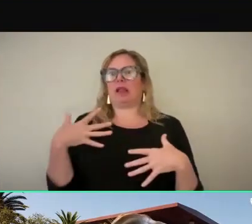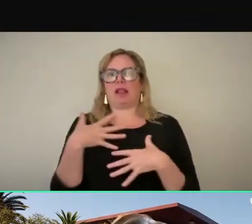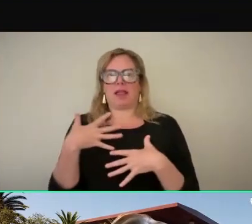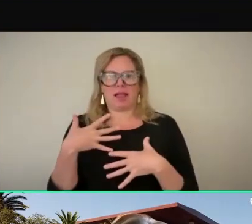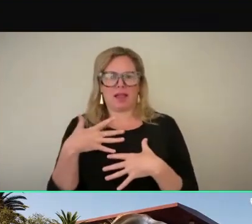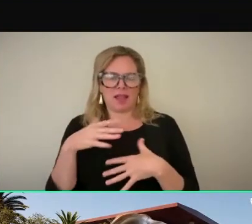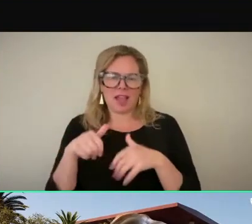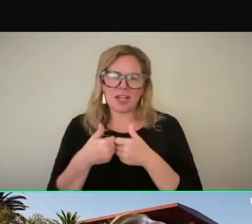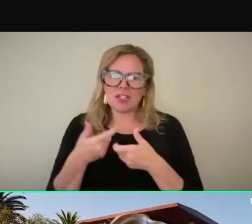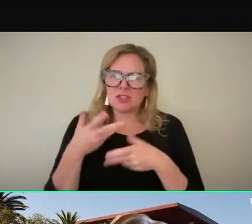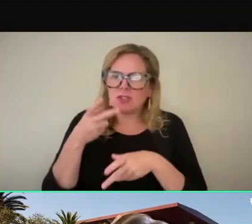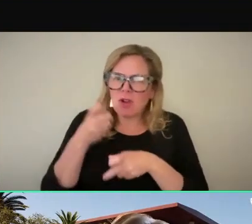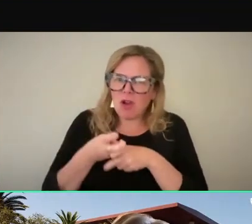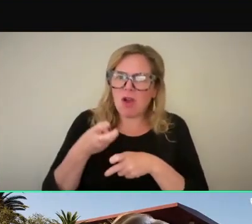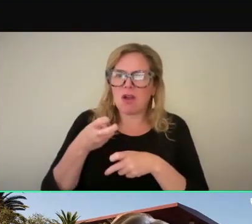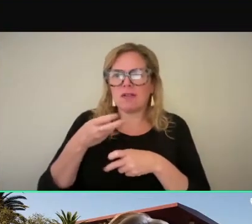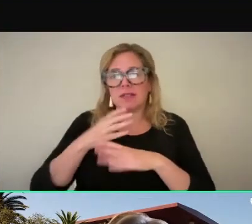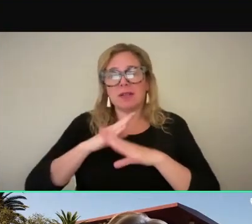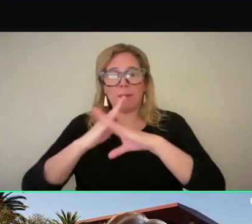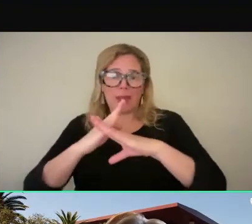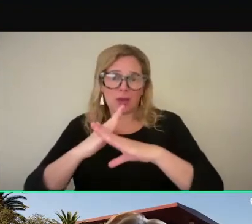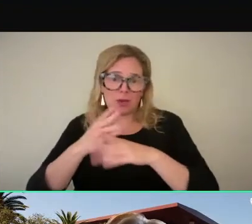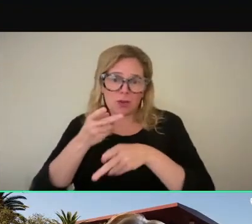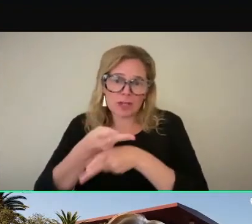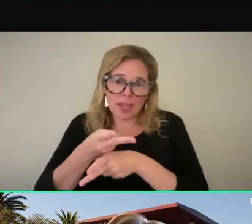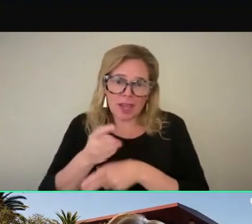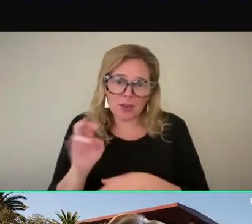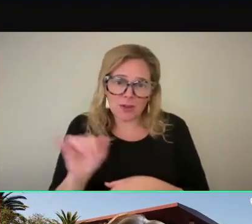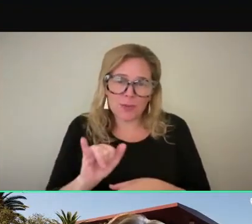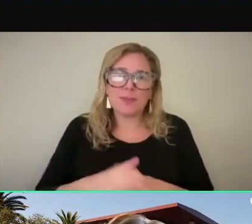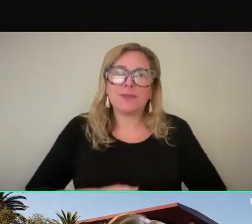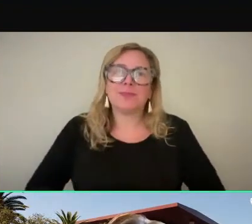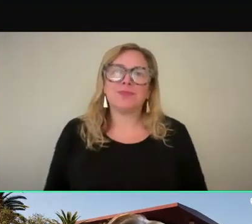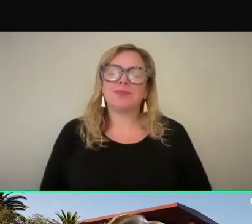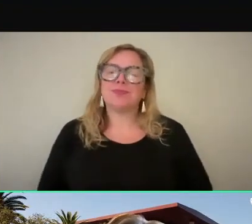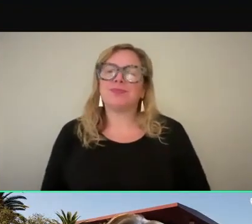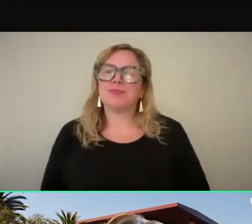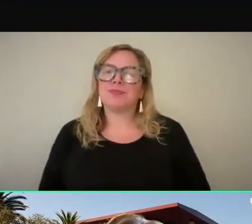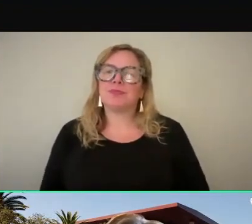Next slide, please. So what do we know about IDD and autism and telemedicine? Telemedicine,